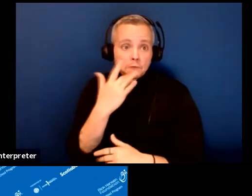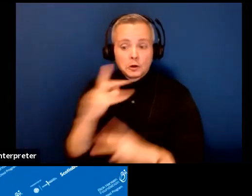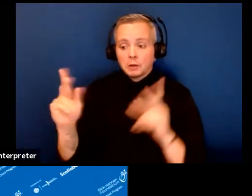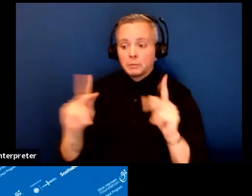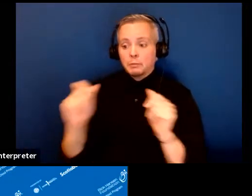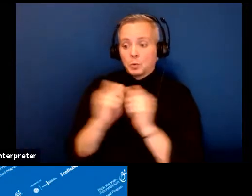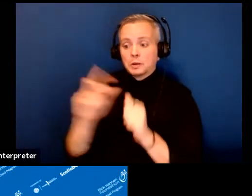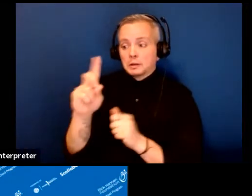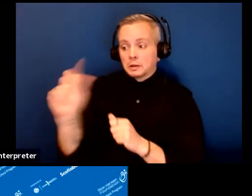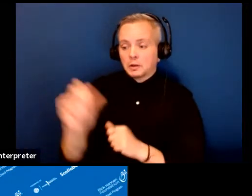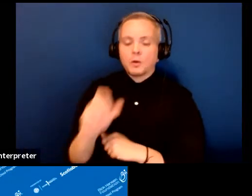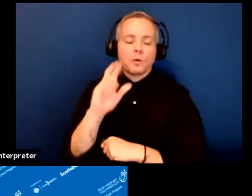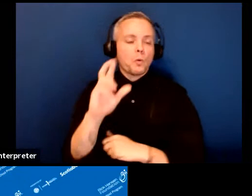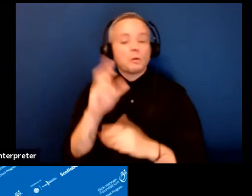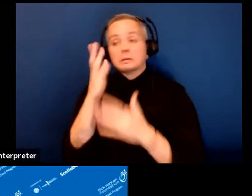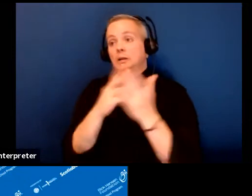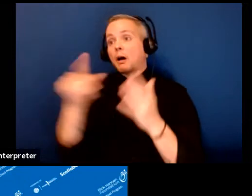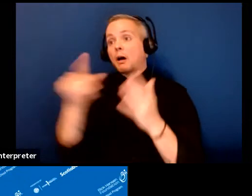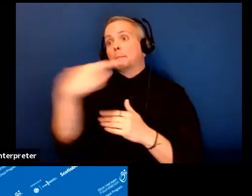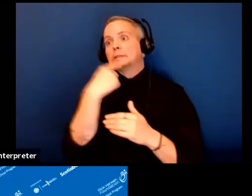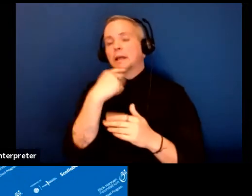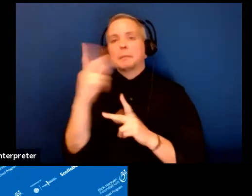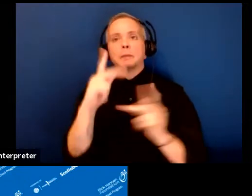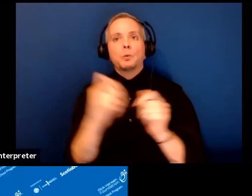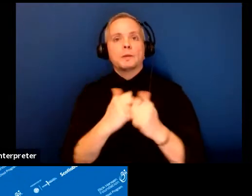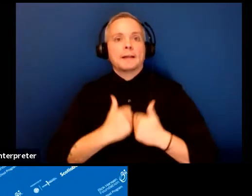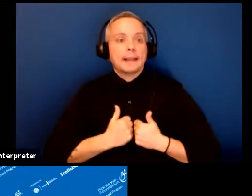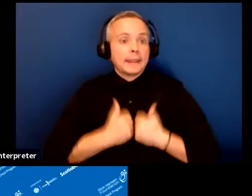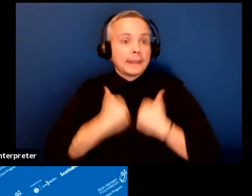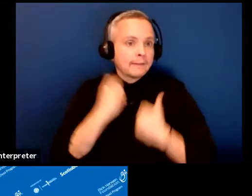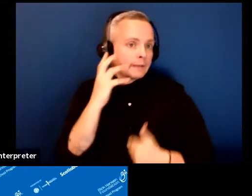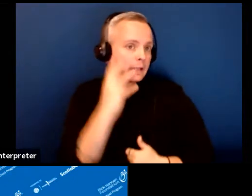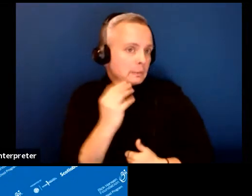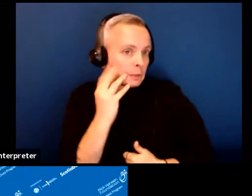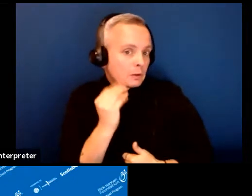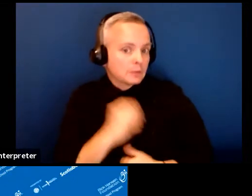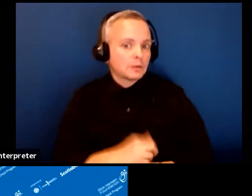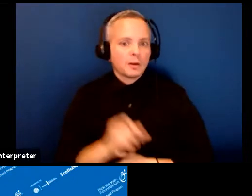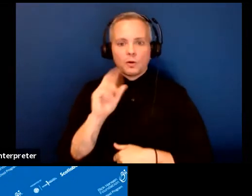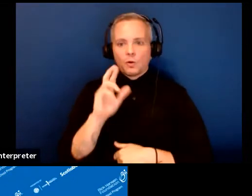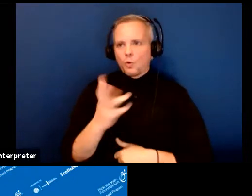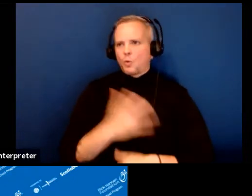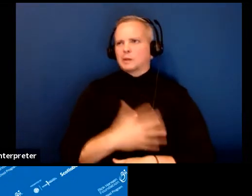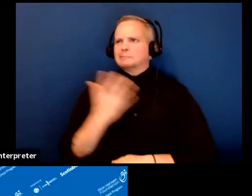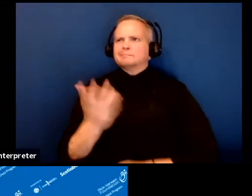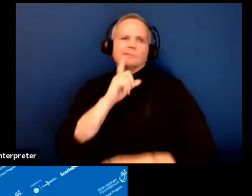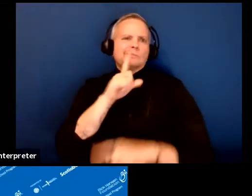LIVED EXPERIENCE OR CONSUMERS. I GUESS IT DEPENDS ON WHAT FIELD